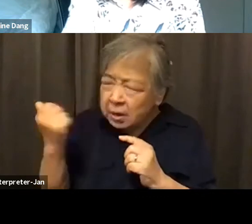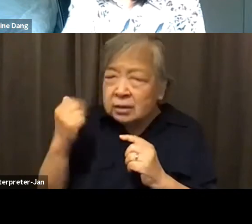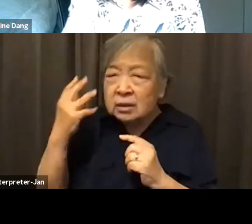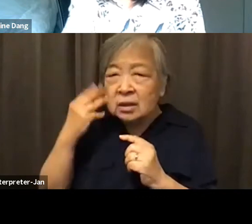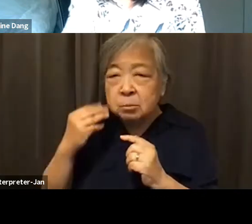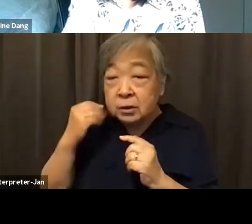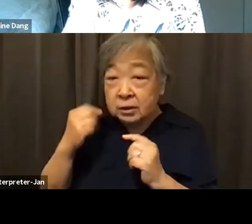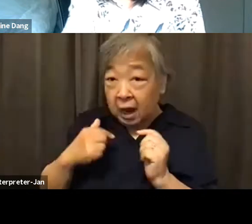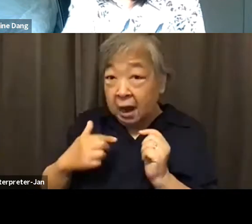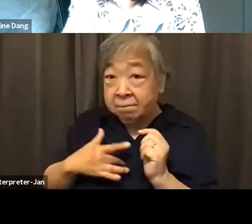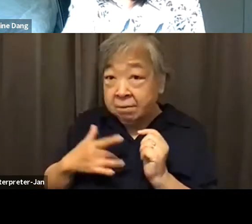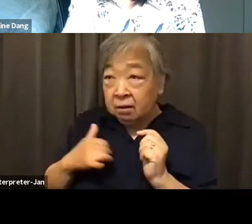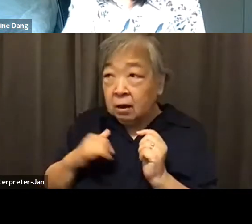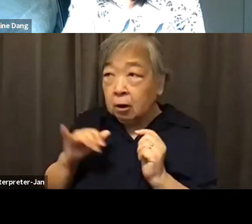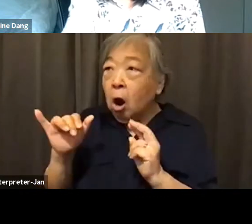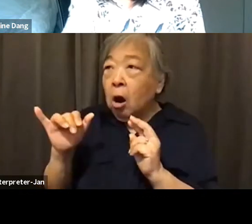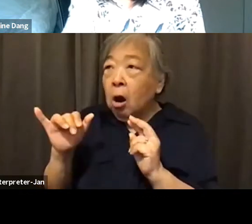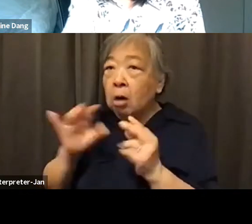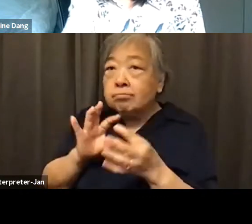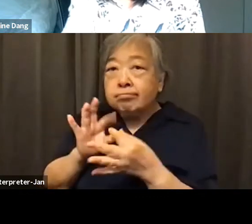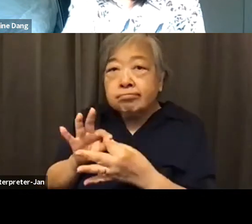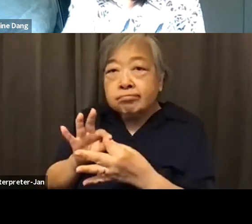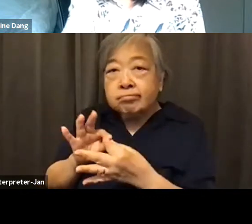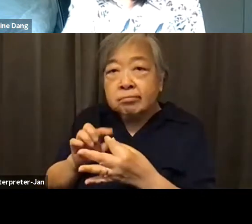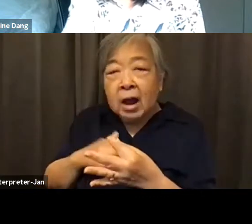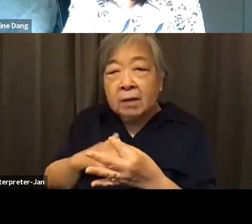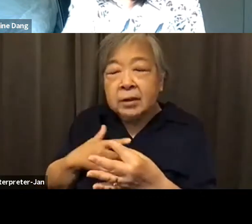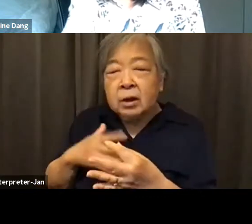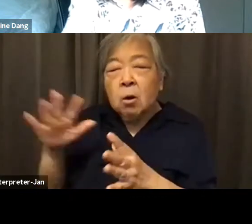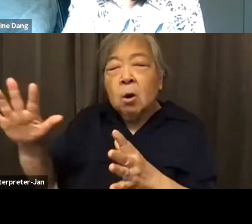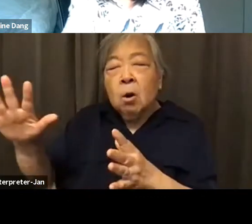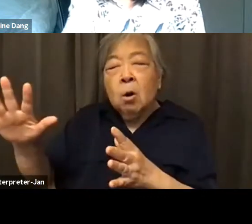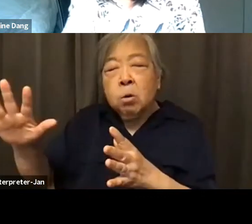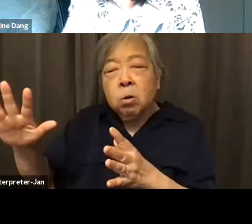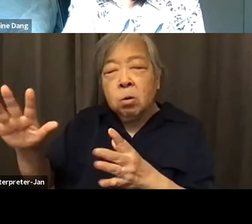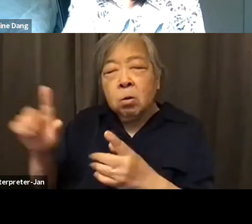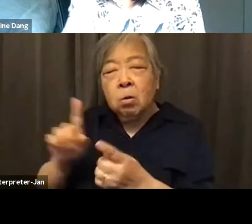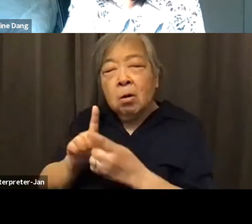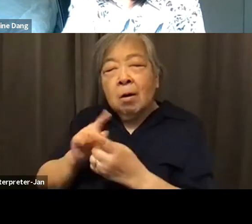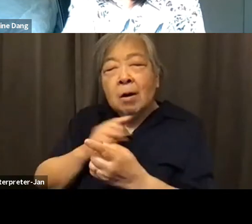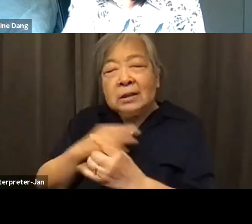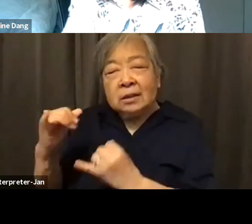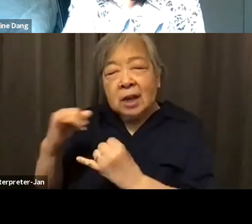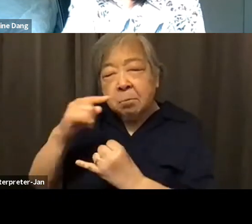I felt like I could kind of just like sigh, like, breathe, because it was I didn't realize